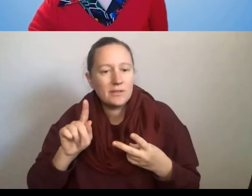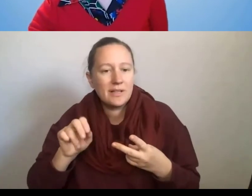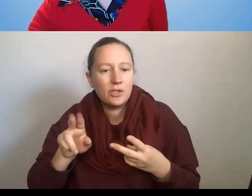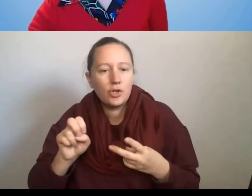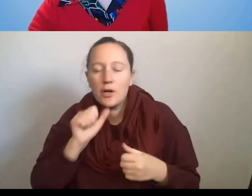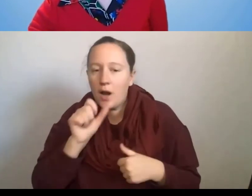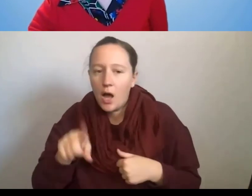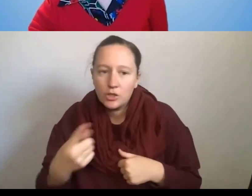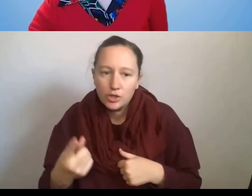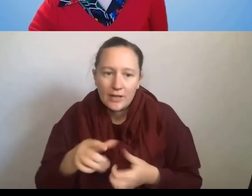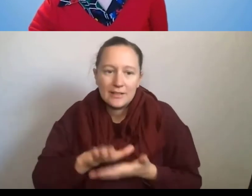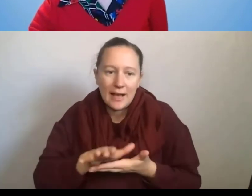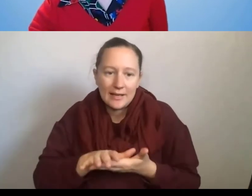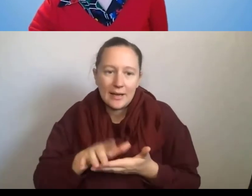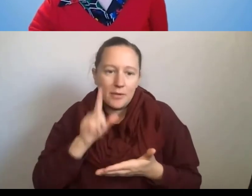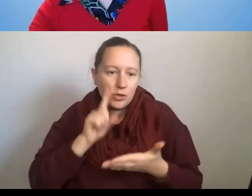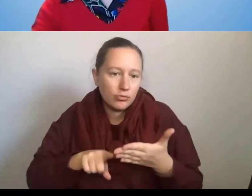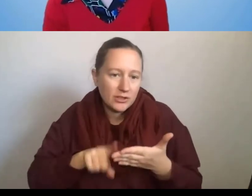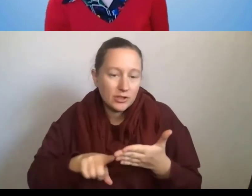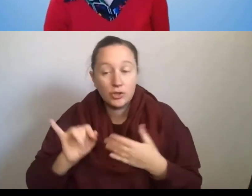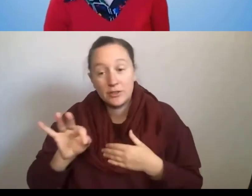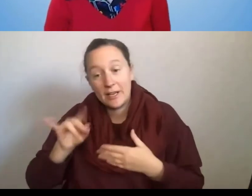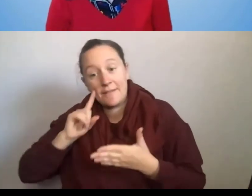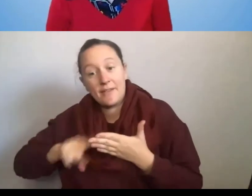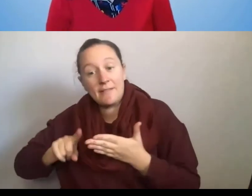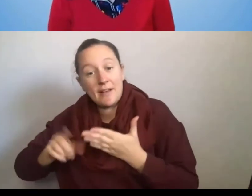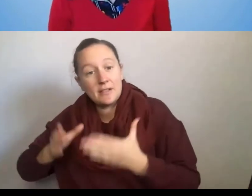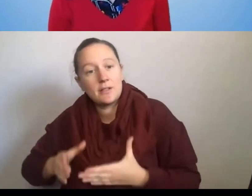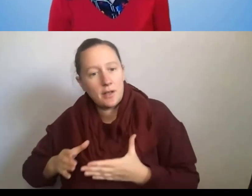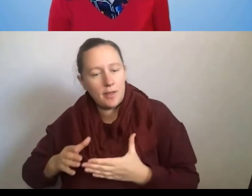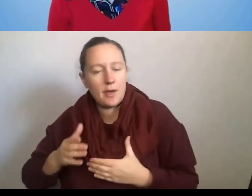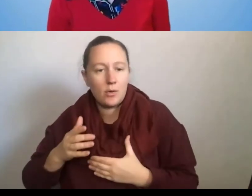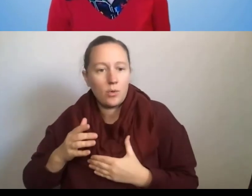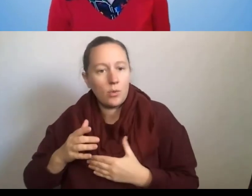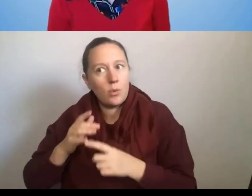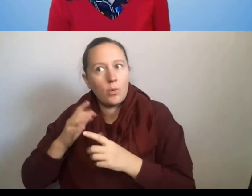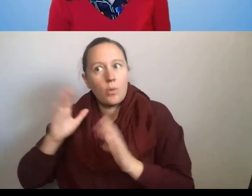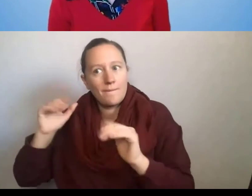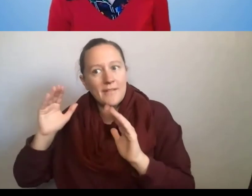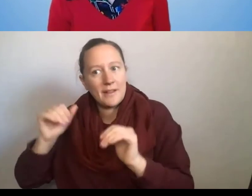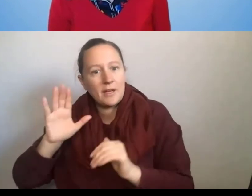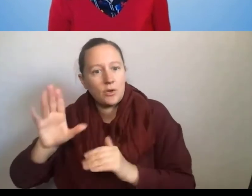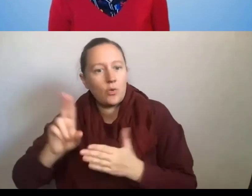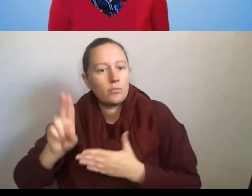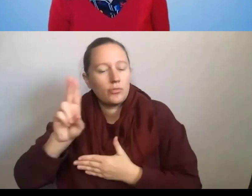So if you're an investigator, I think there is hope that your institutions will value that work,